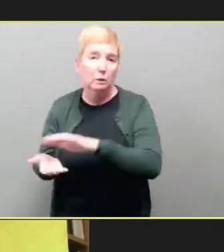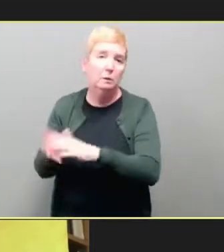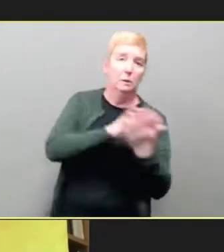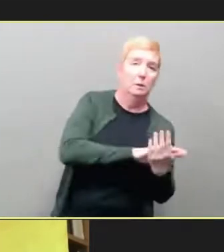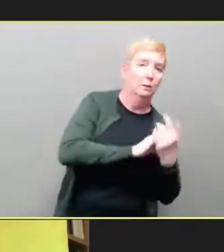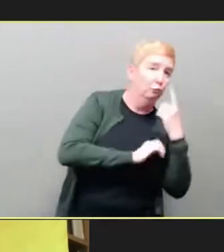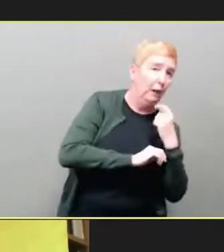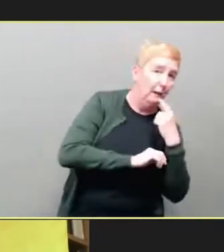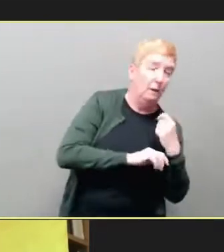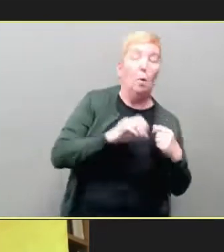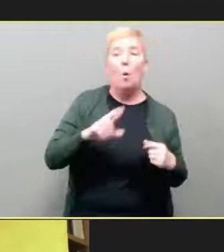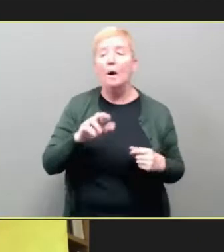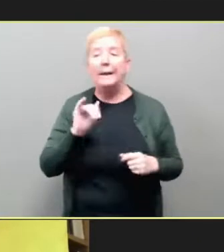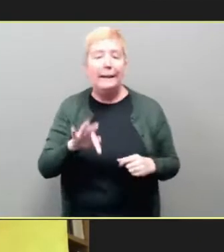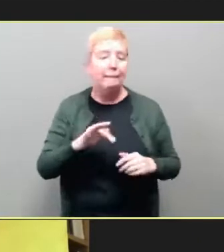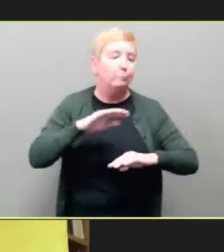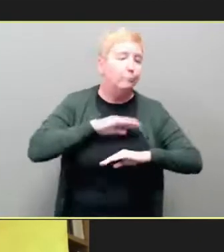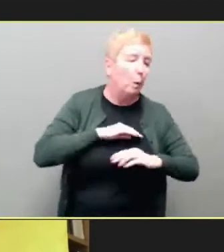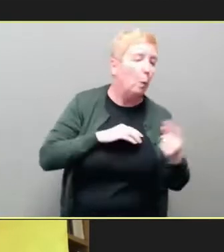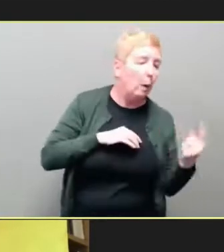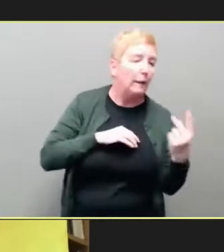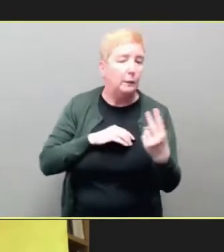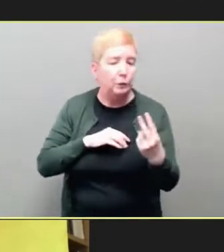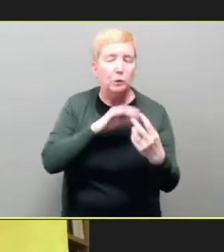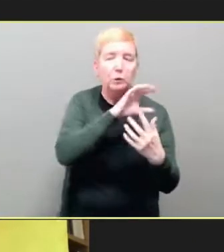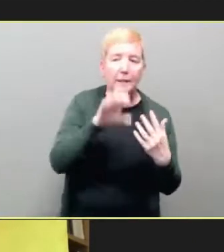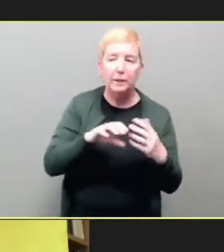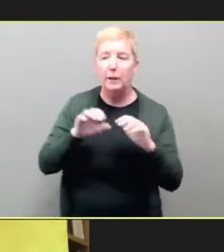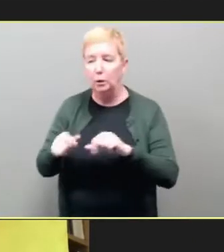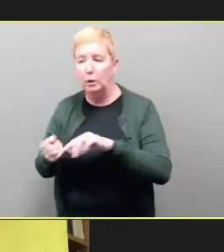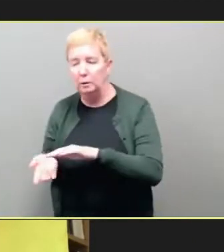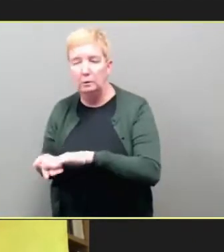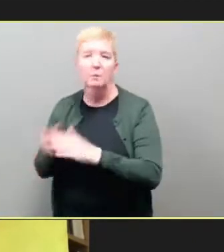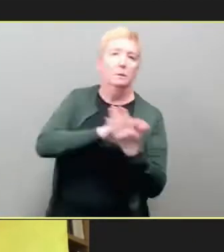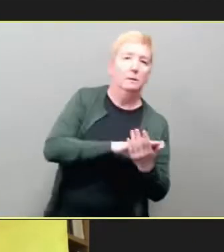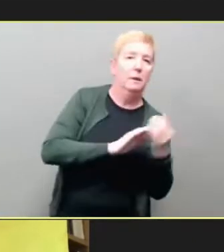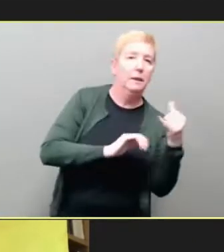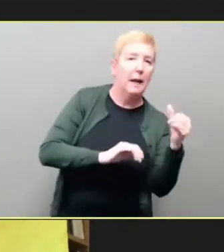after that four week period. So but as long as they're meeting to our under